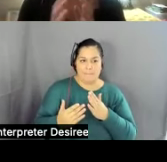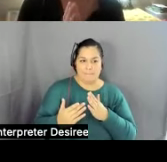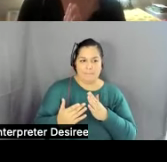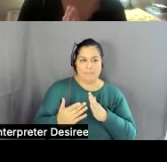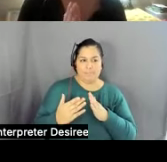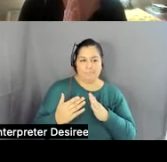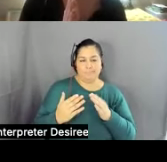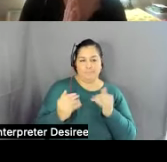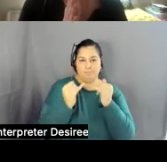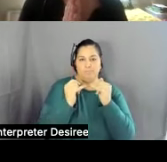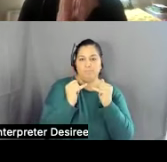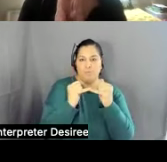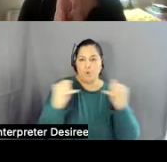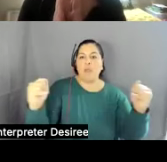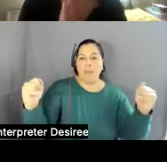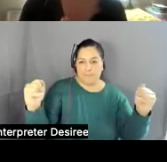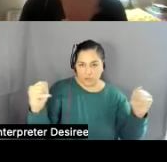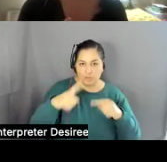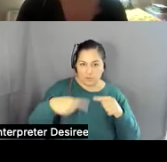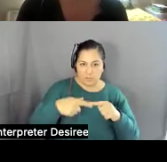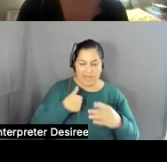The first is that there needs to be food.